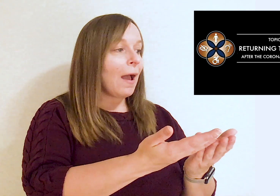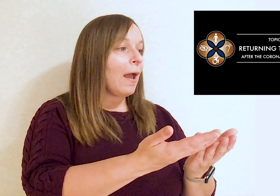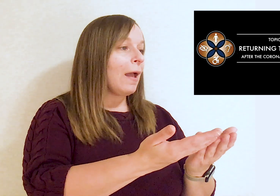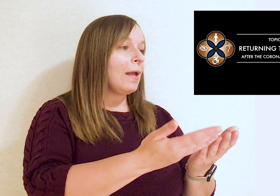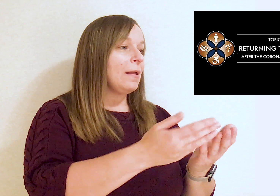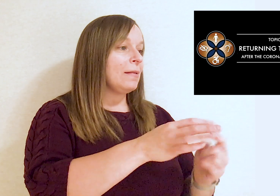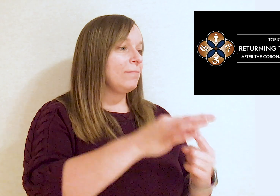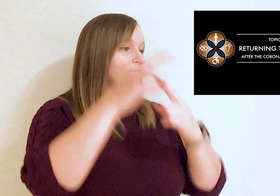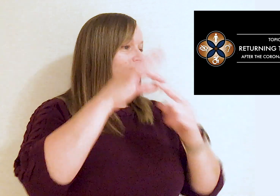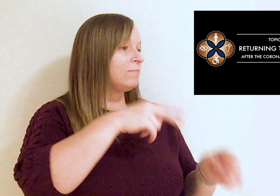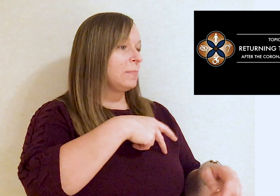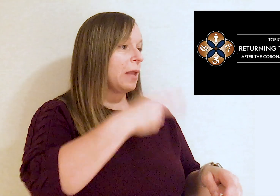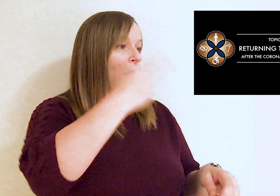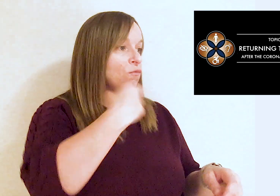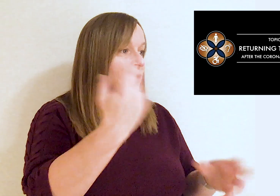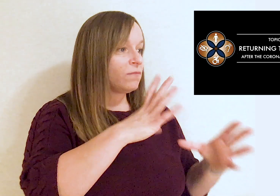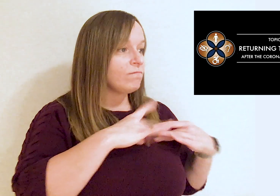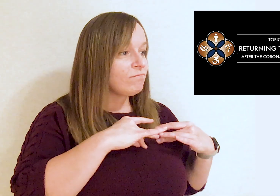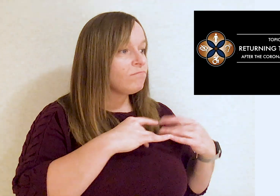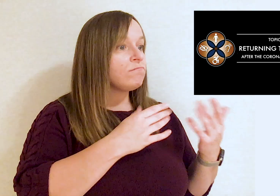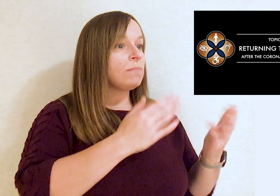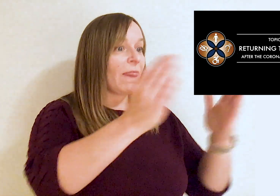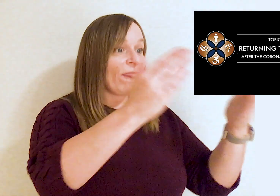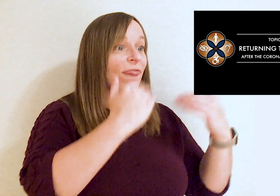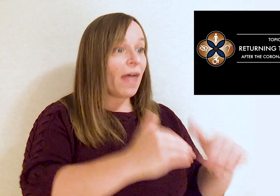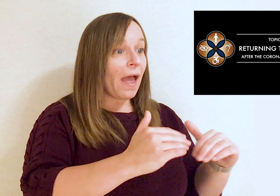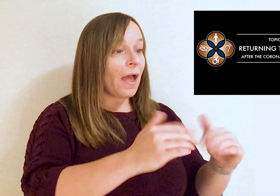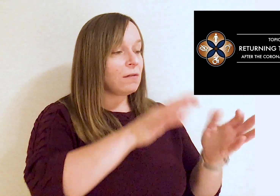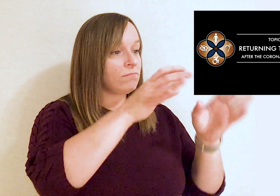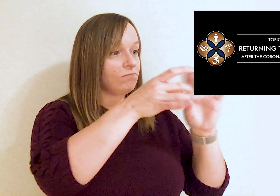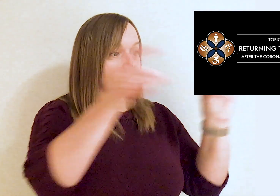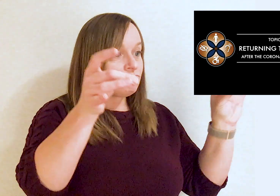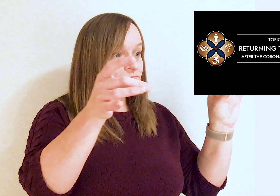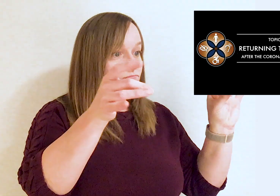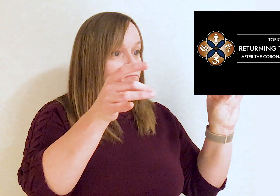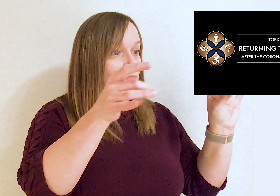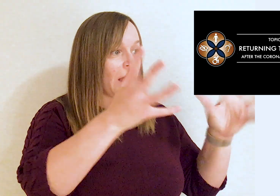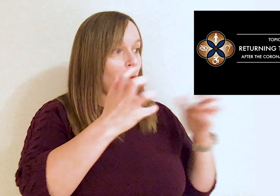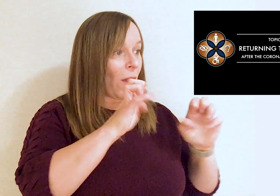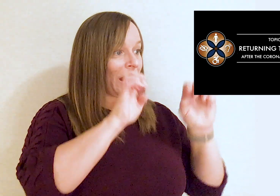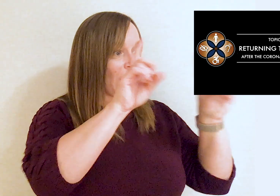makes them uniquely vulnerable." And then state that, "I want to educate your